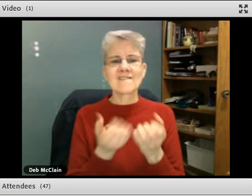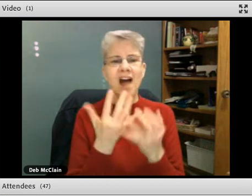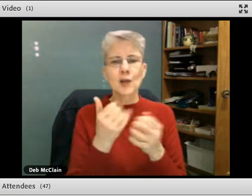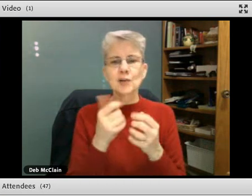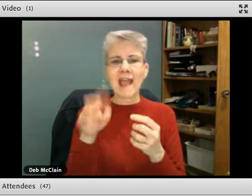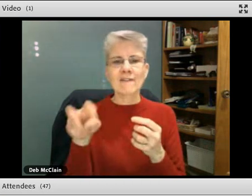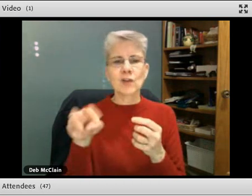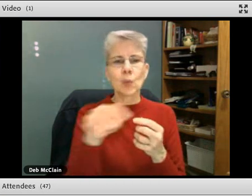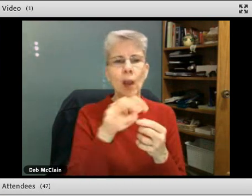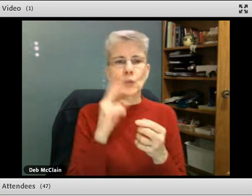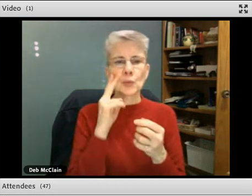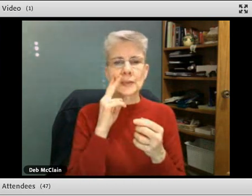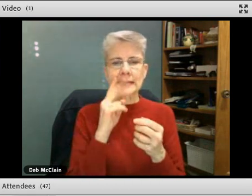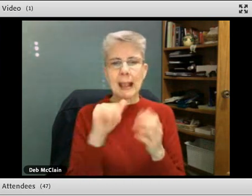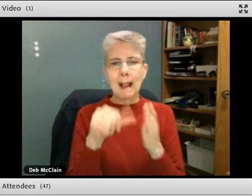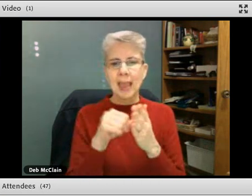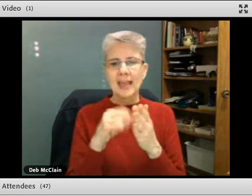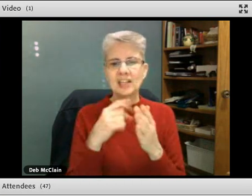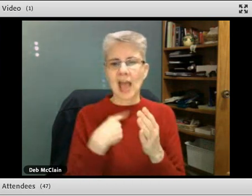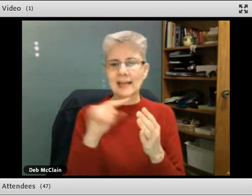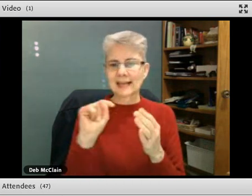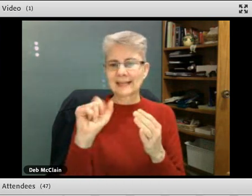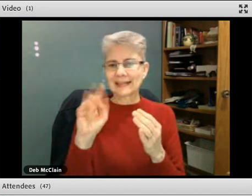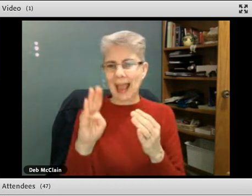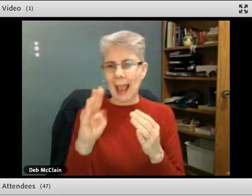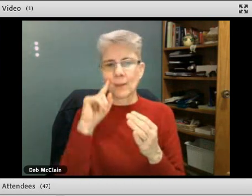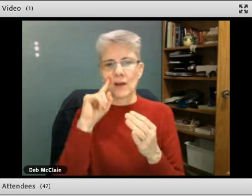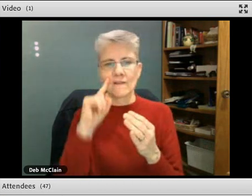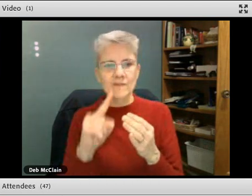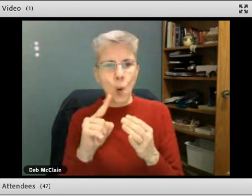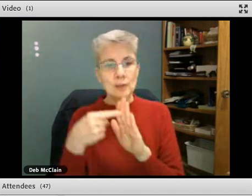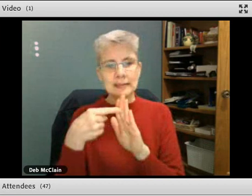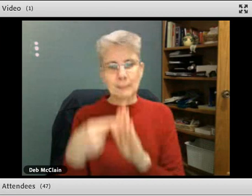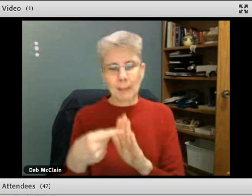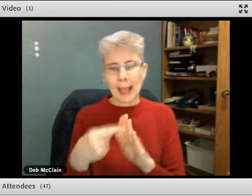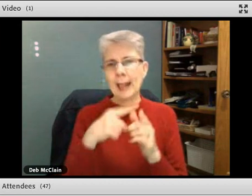It has a tab for the display, and then it also has a tab for the MARC fields,